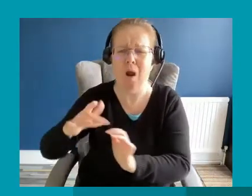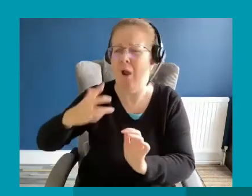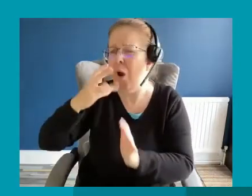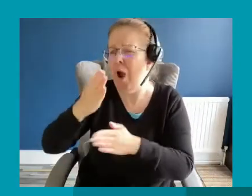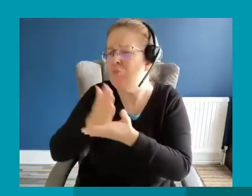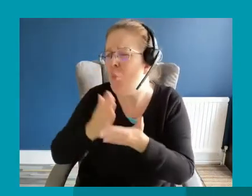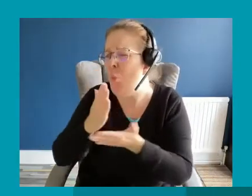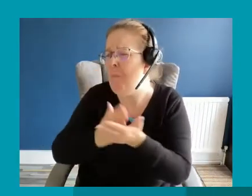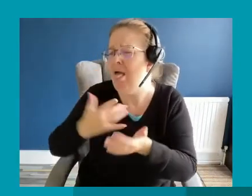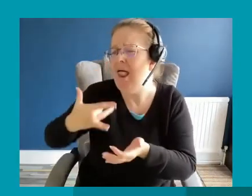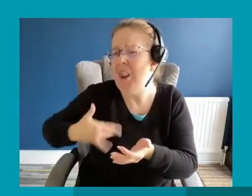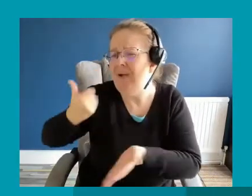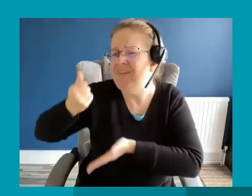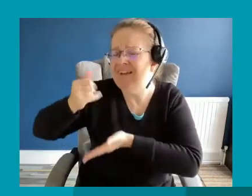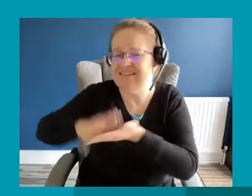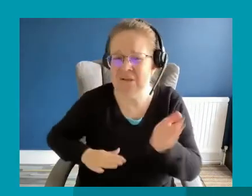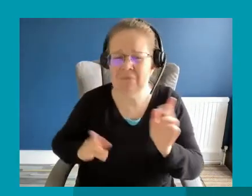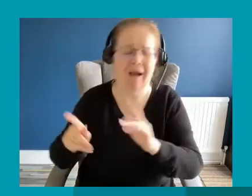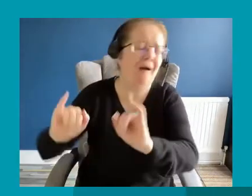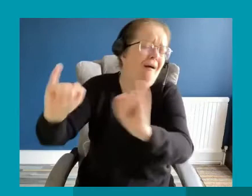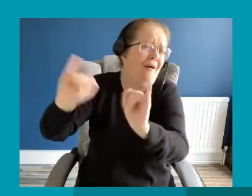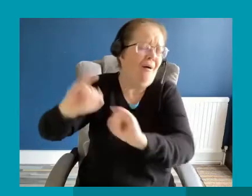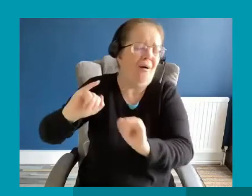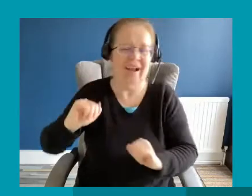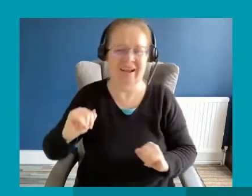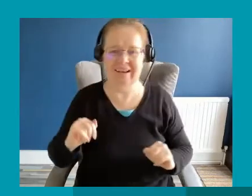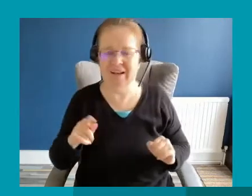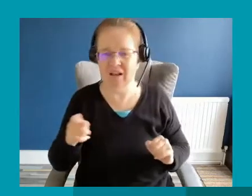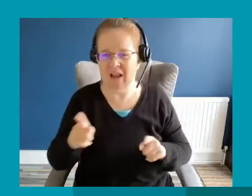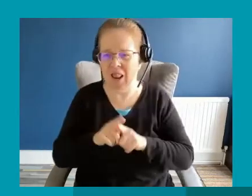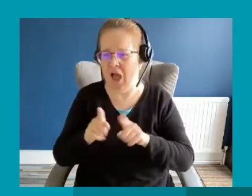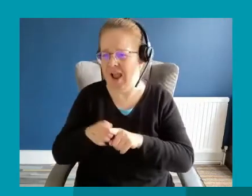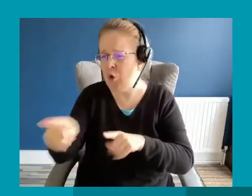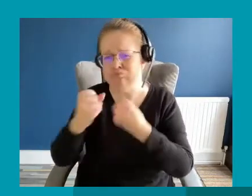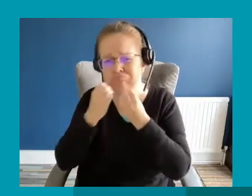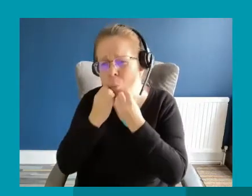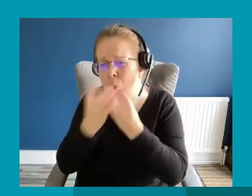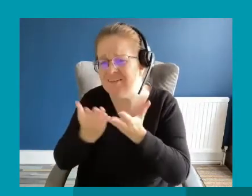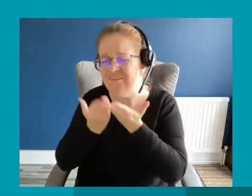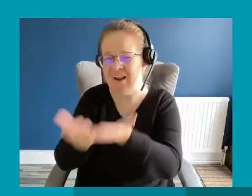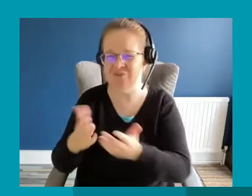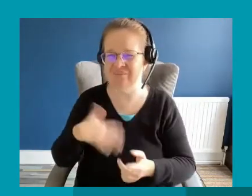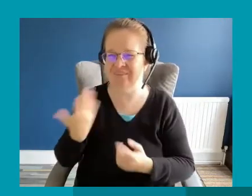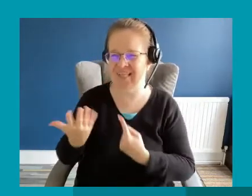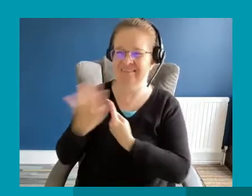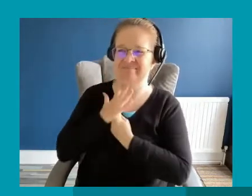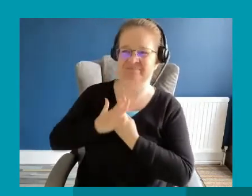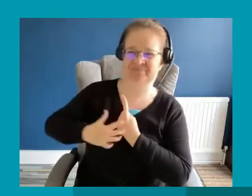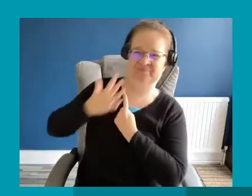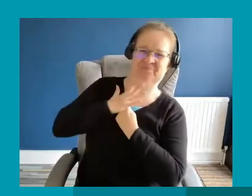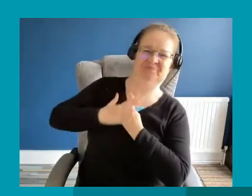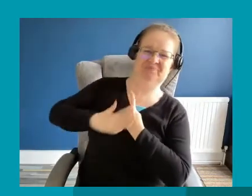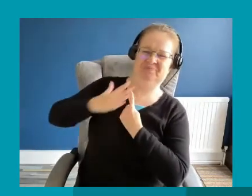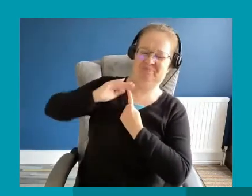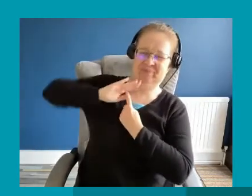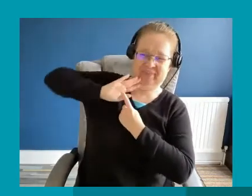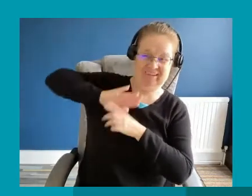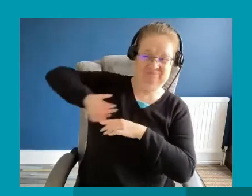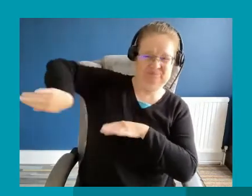actually an extraordinary gift. And you're right, it is a little patronizing. Some stories might paint disability